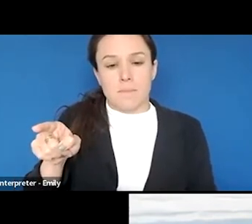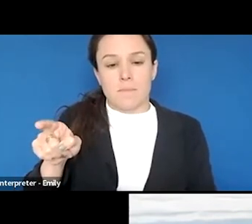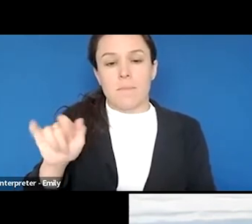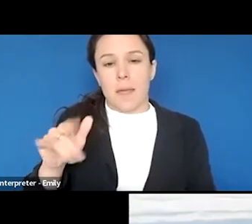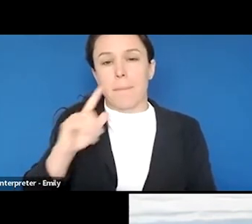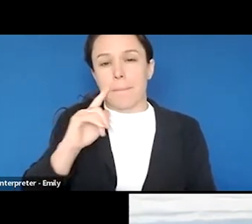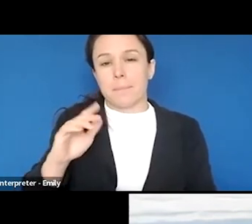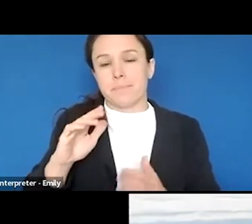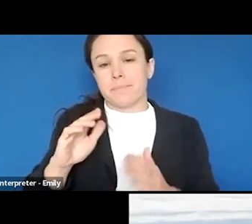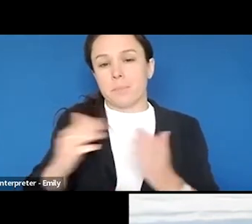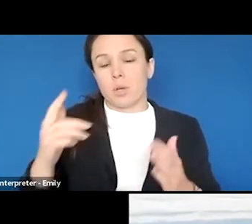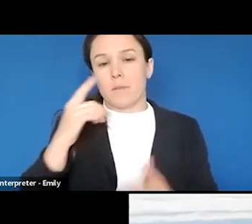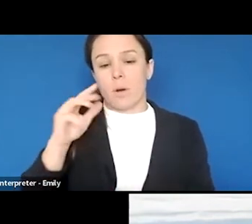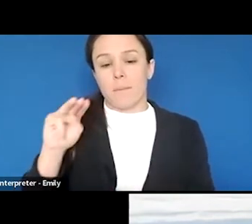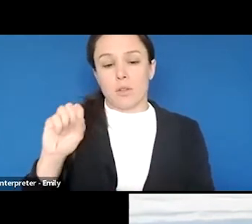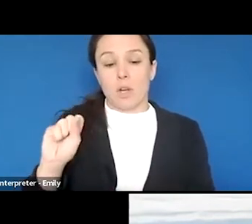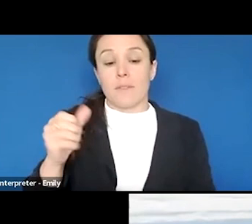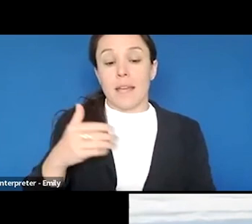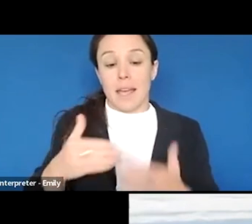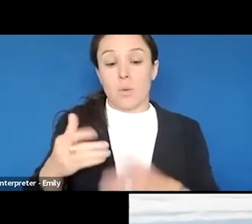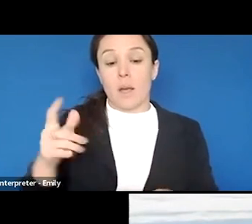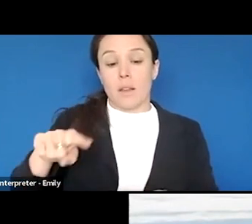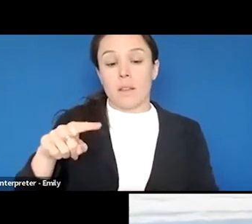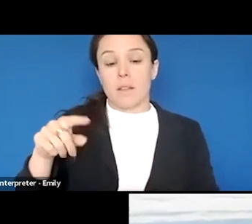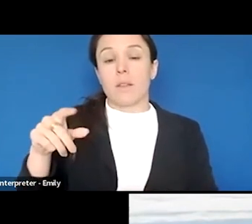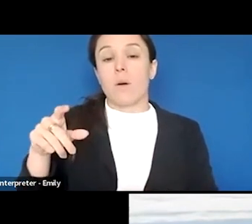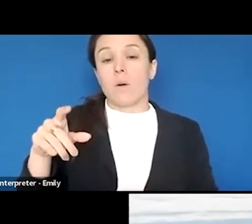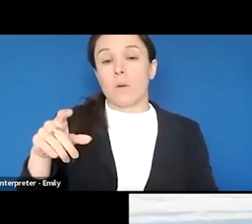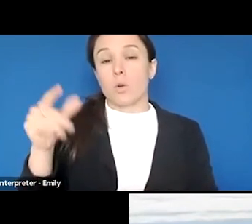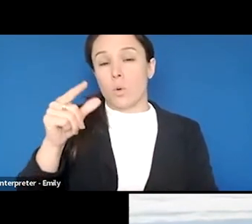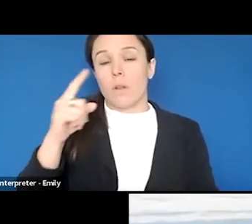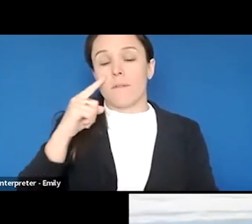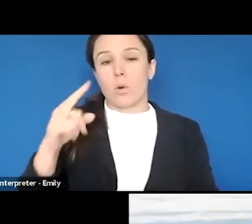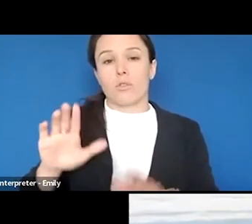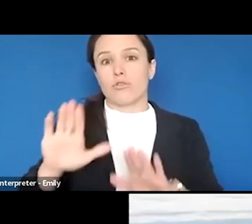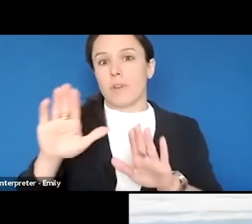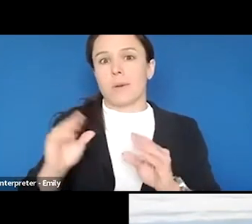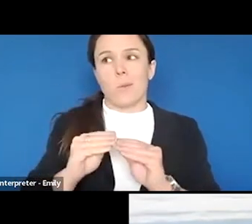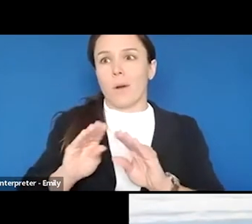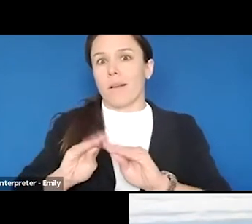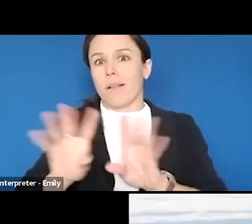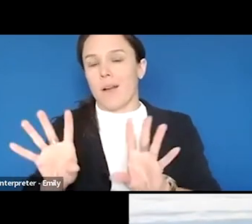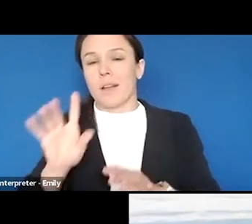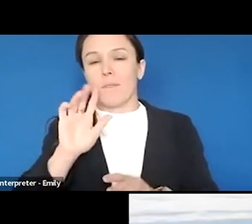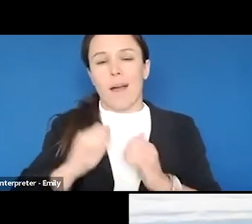effort we're we're great contributions to greater clarity of building comprehensible,